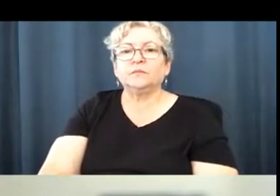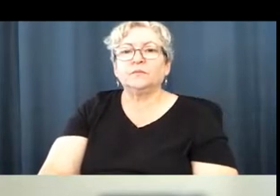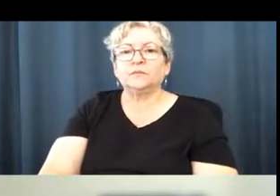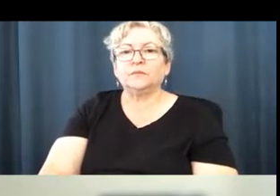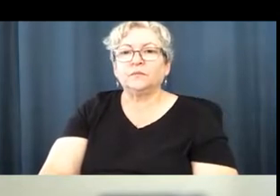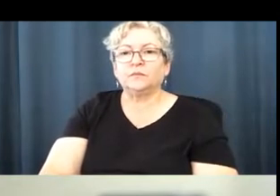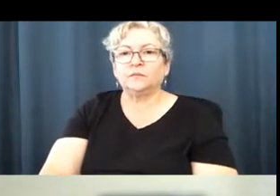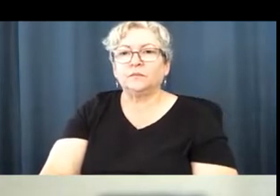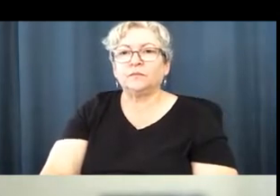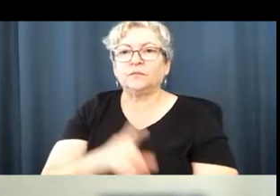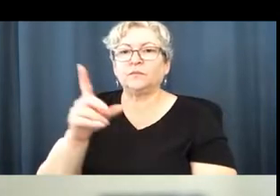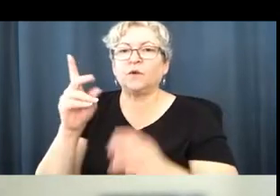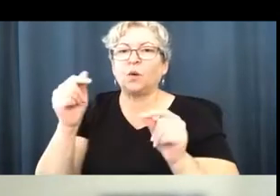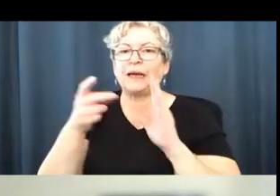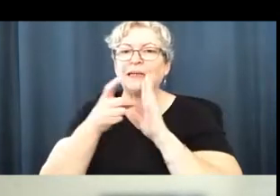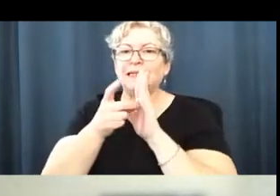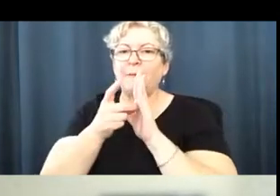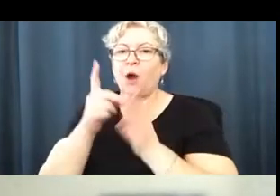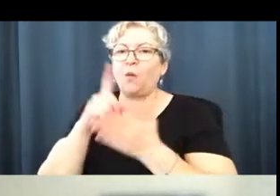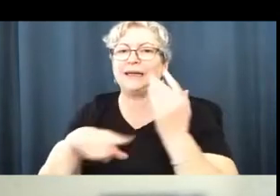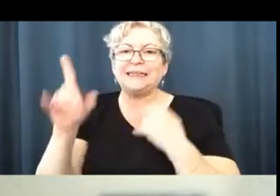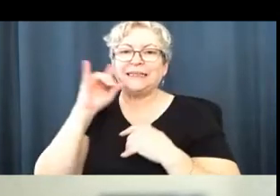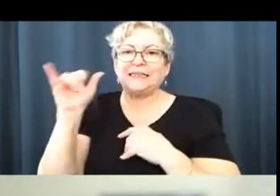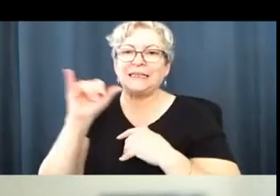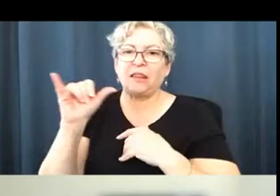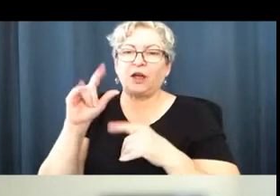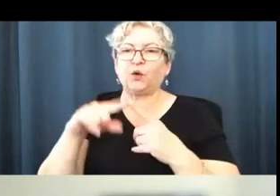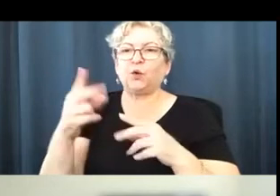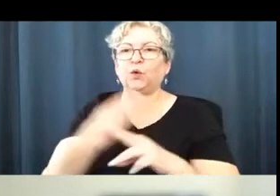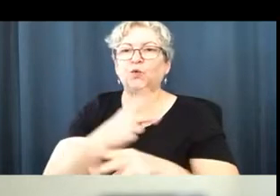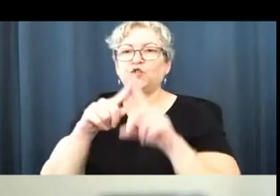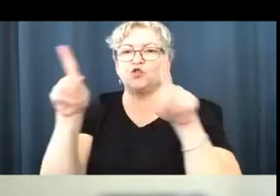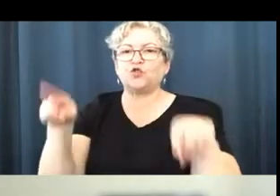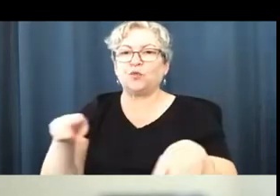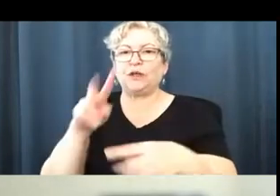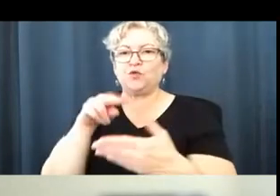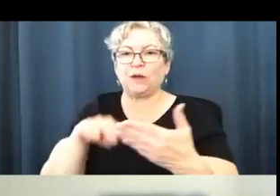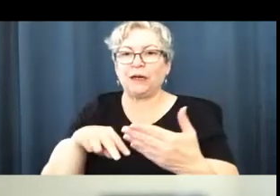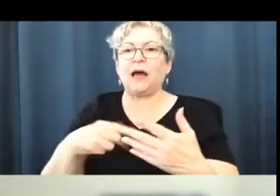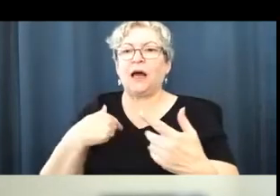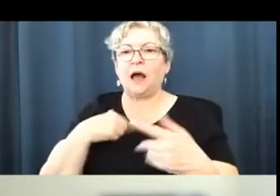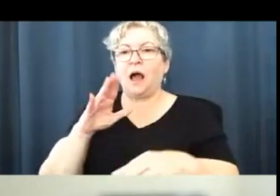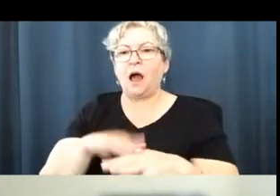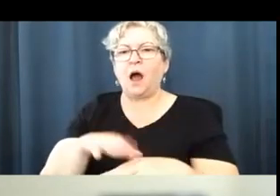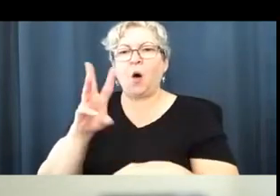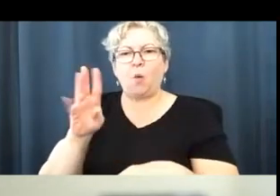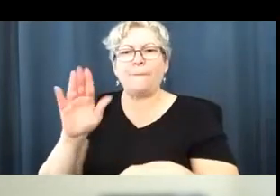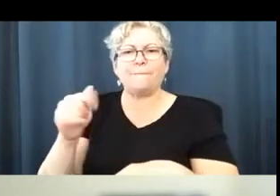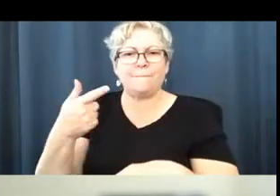[Instructor] So here's a quick demo of what it actually sounds like to use a screen reader. And here I'm on a web page that was specifically designed